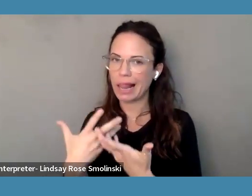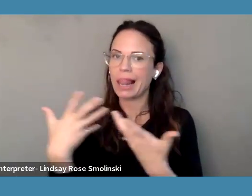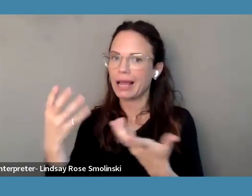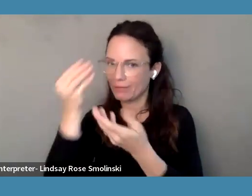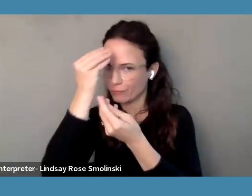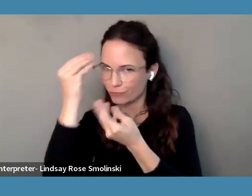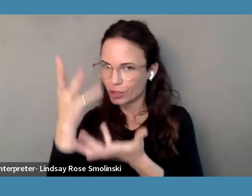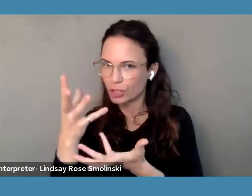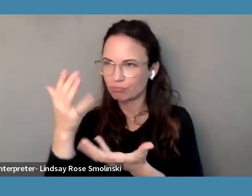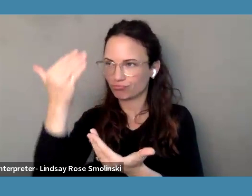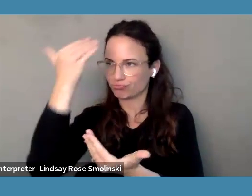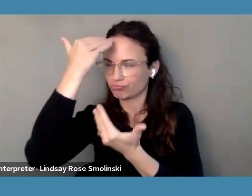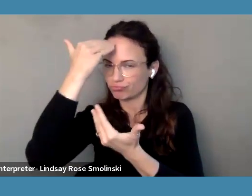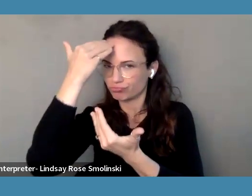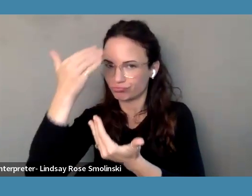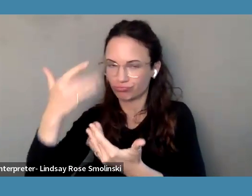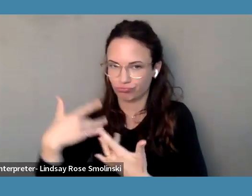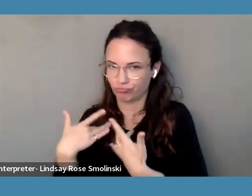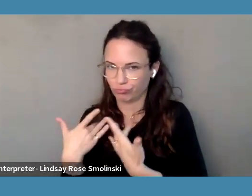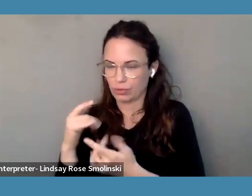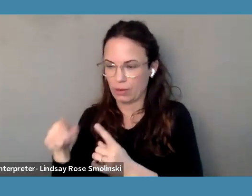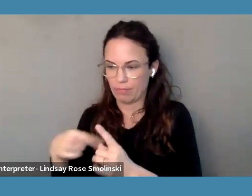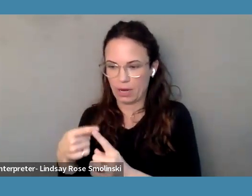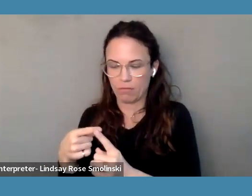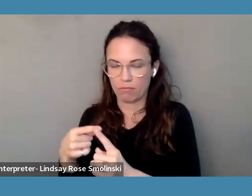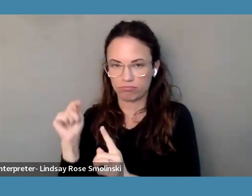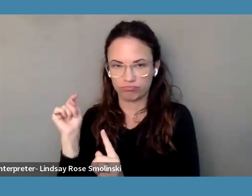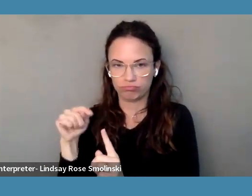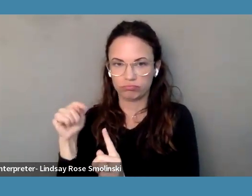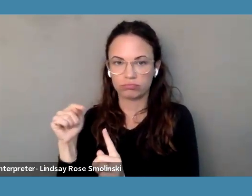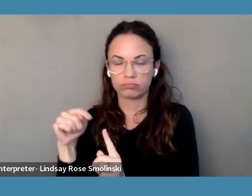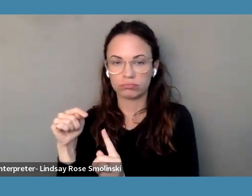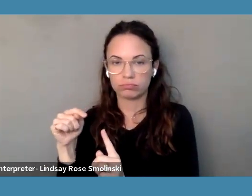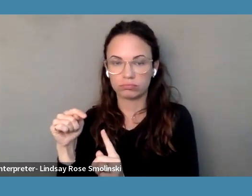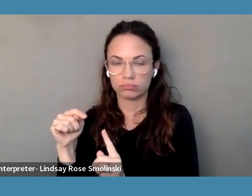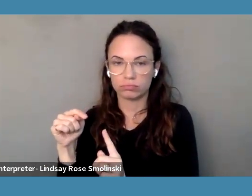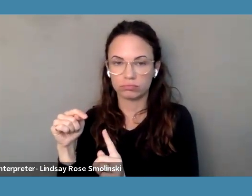and knowledge about the individual's condition.